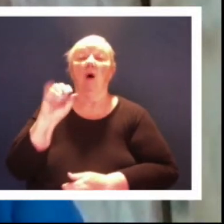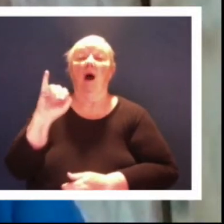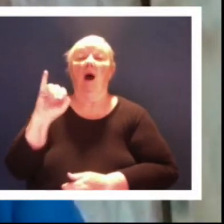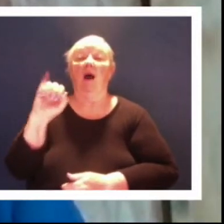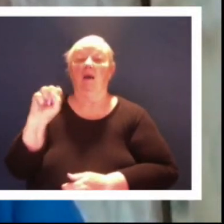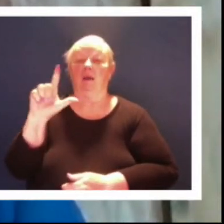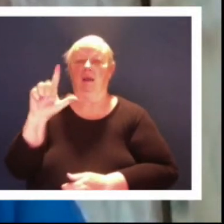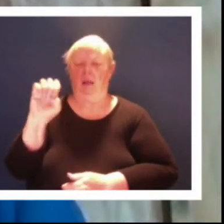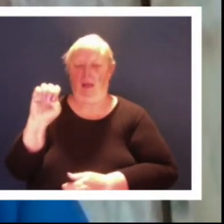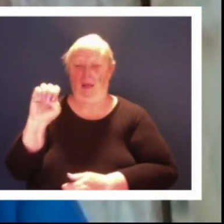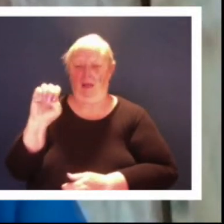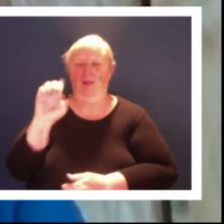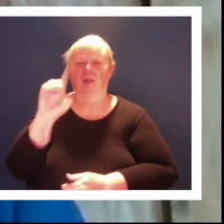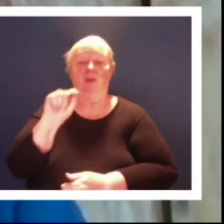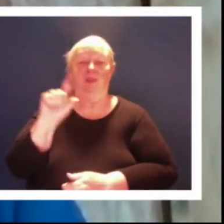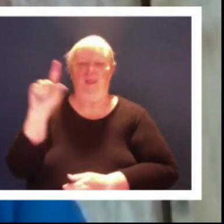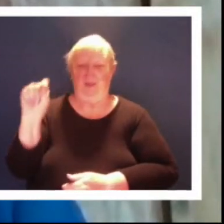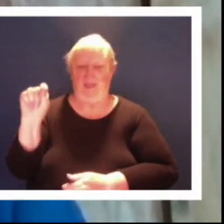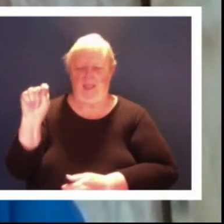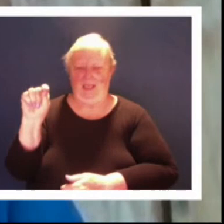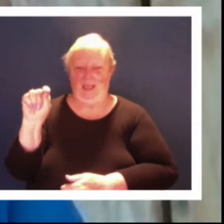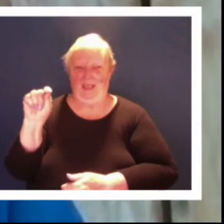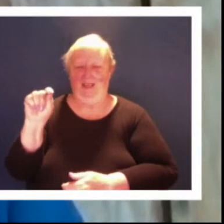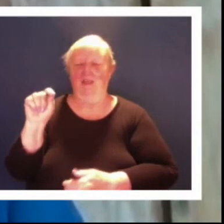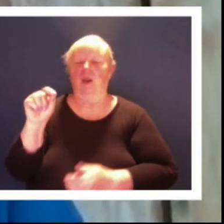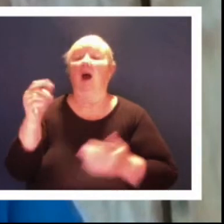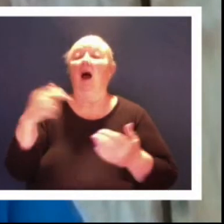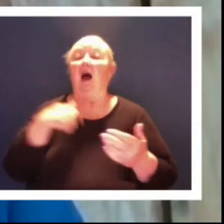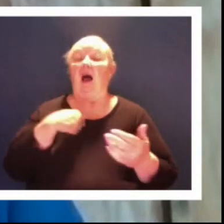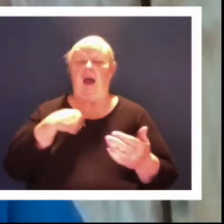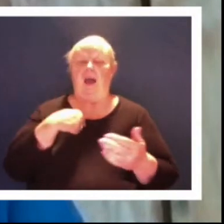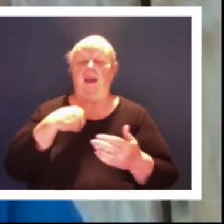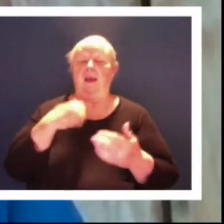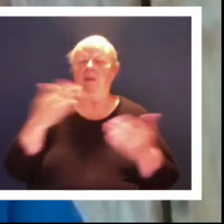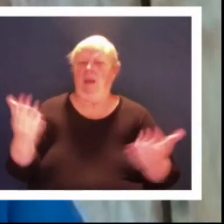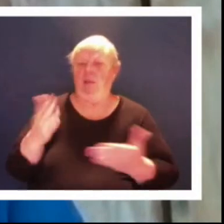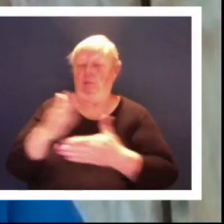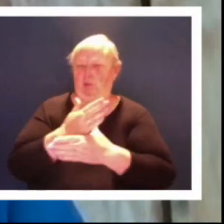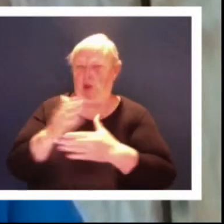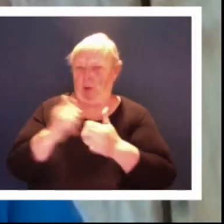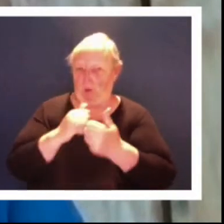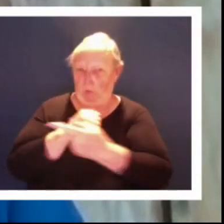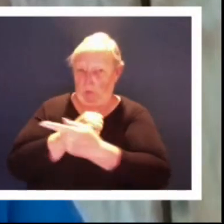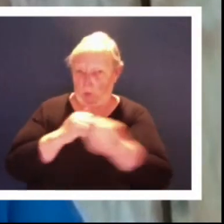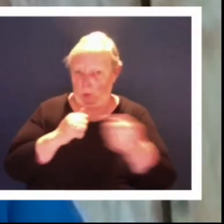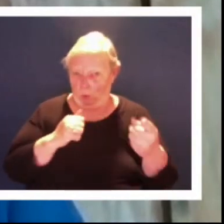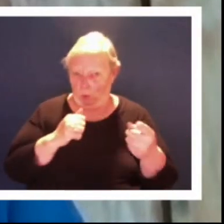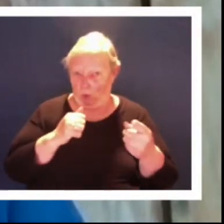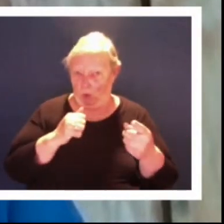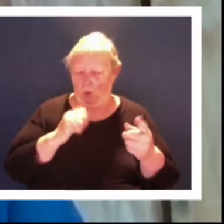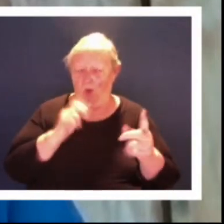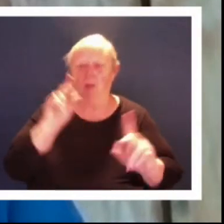to share with you voices from our community who are shaping and reshaping our world for the better.